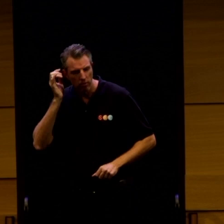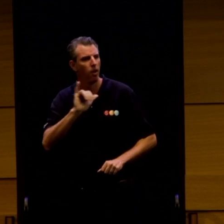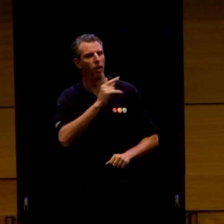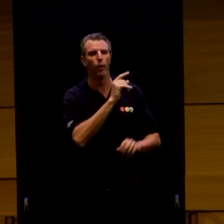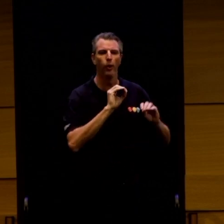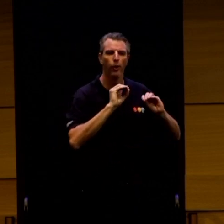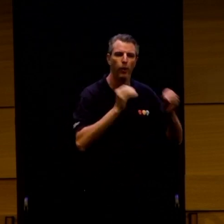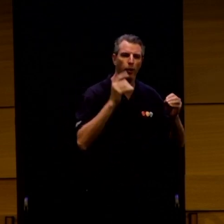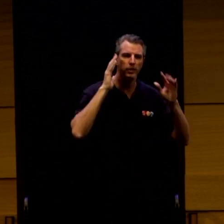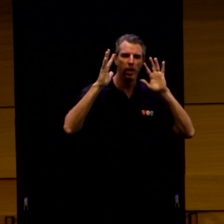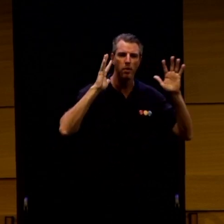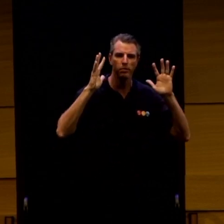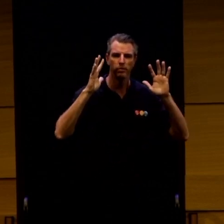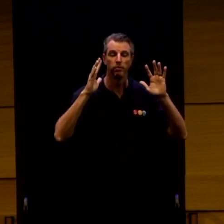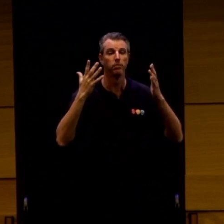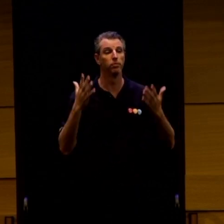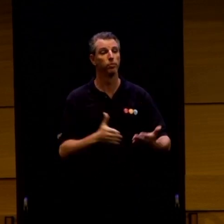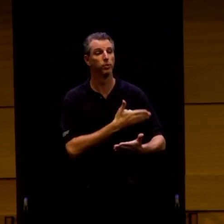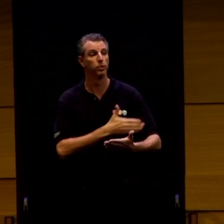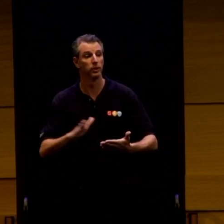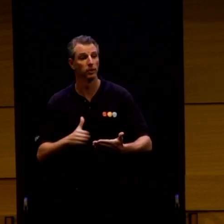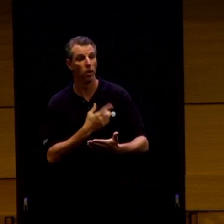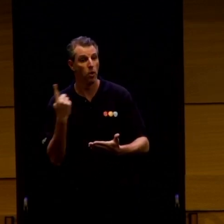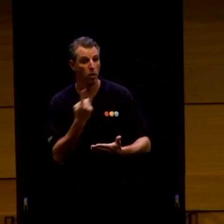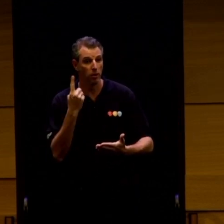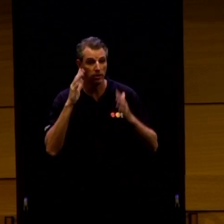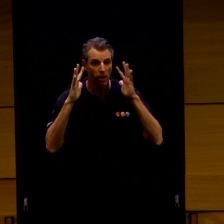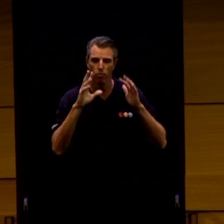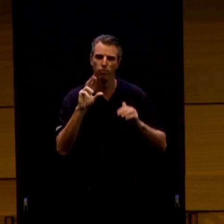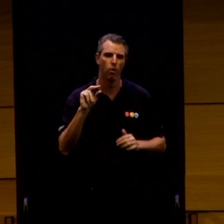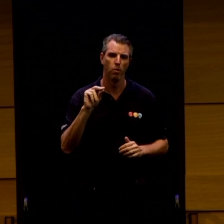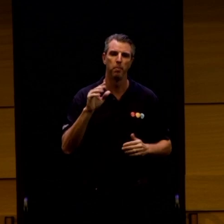Oh, that song had no sound. Is music sound? No.